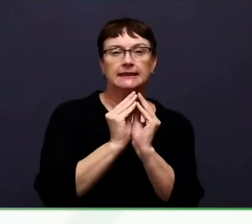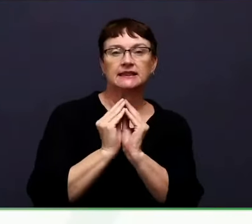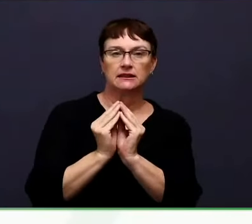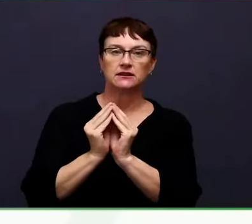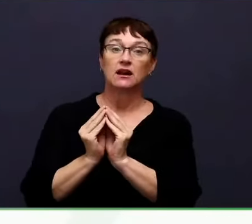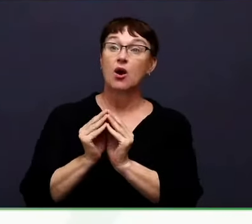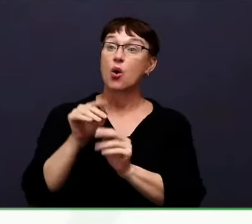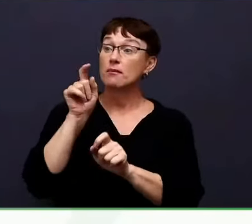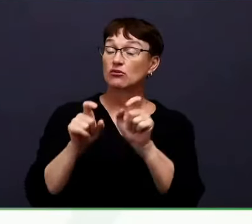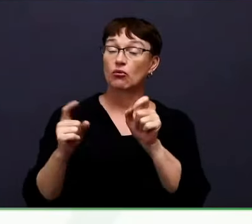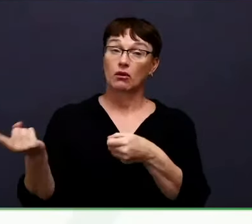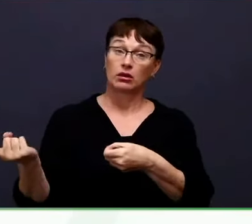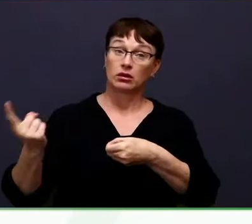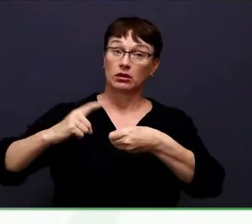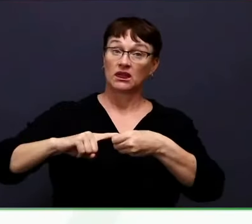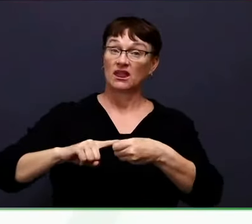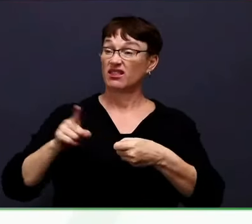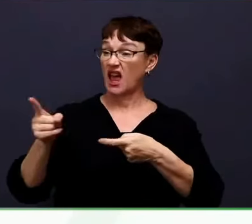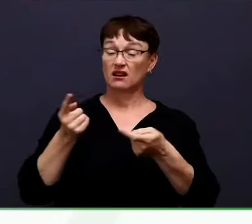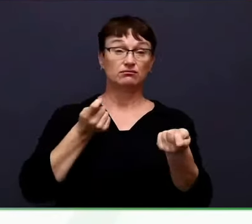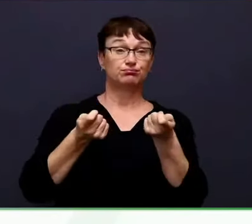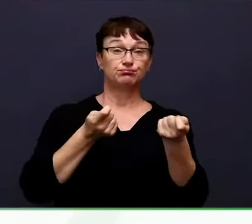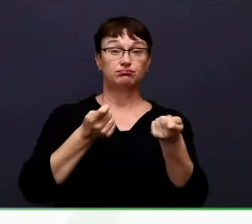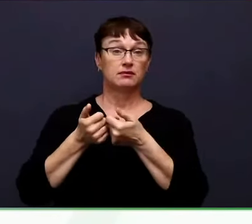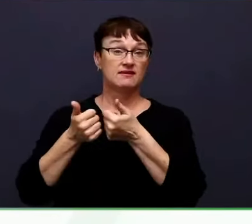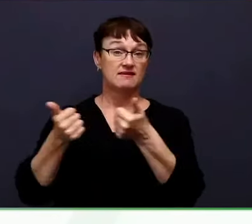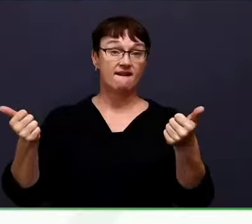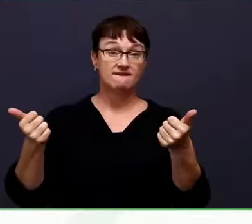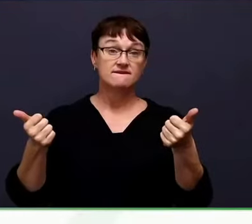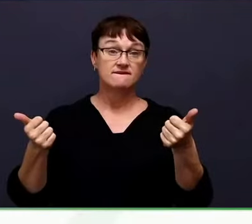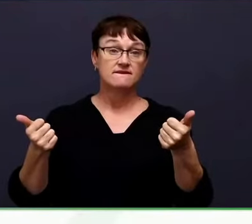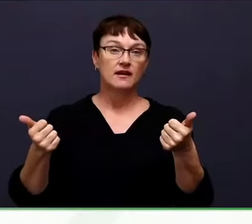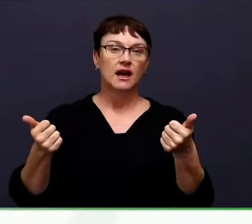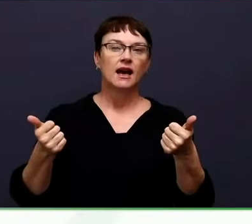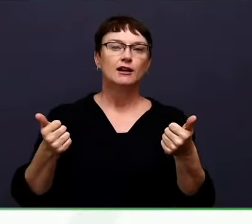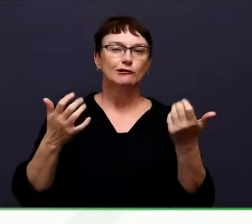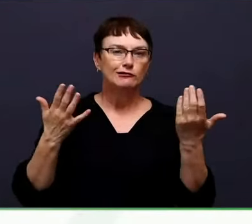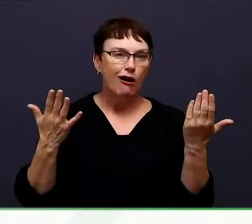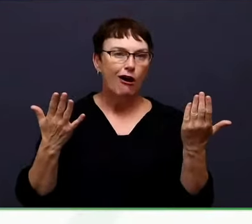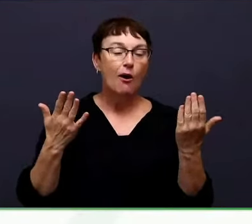the questions, and the politicians undertake one hour of training on